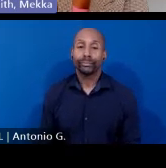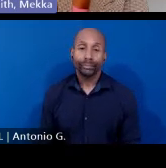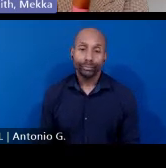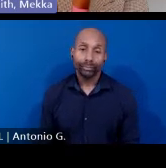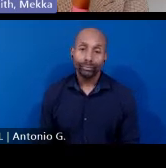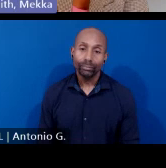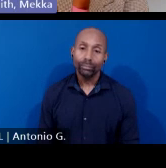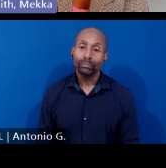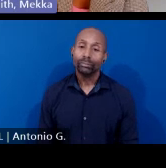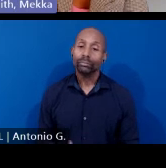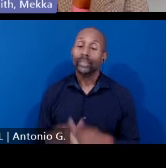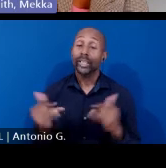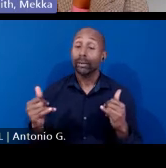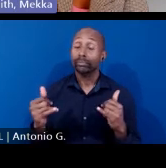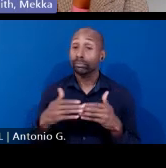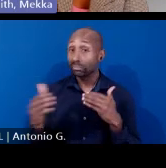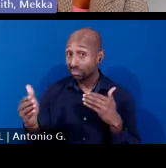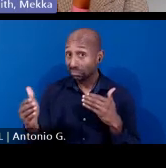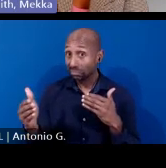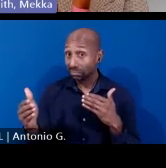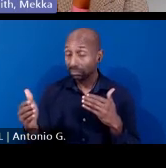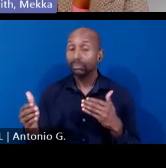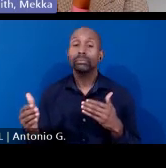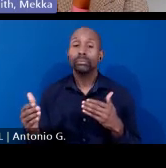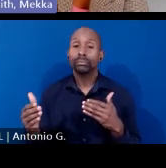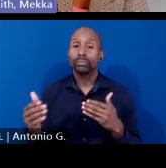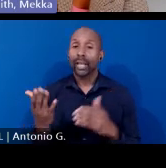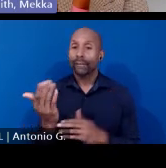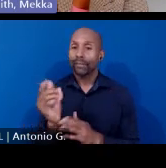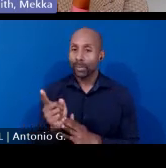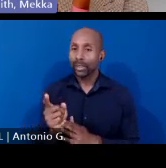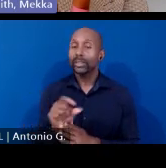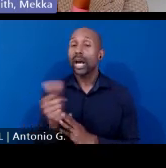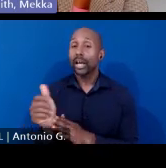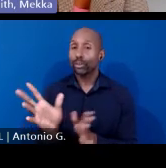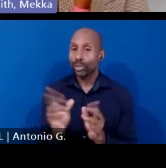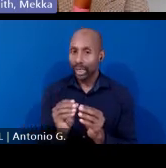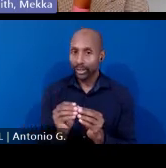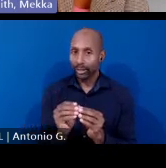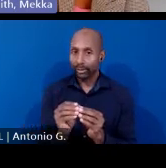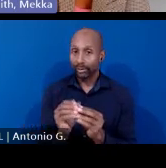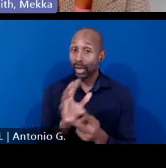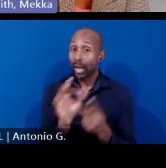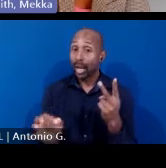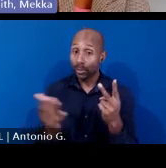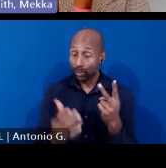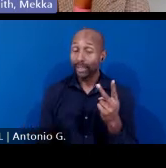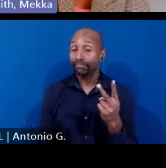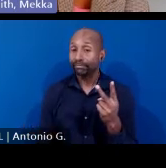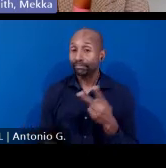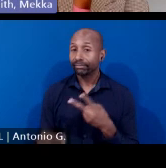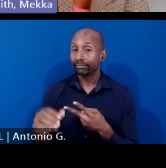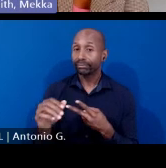We do have another session that's starting in 15 minutes. And so you have an option of either deciding to join a